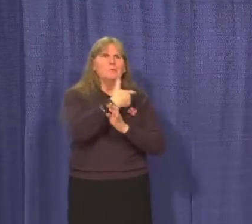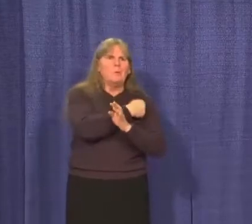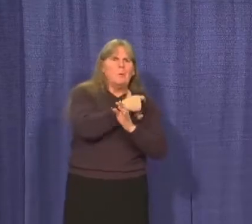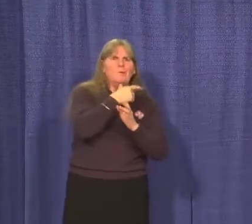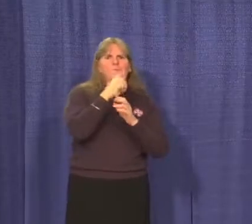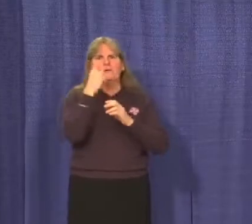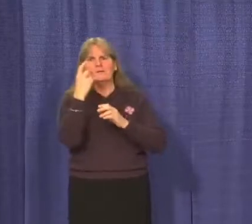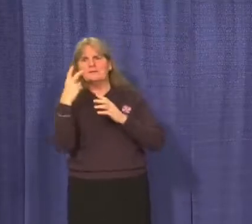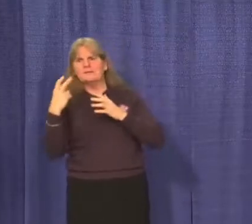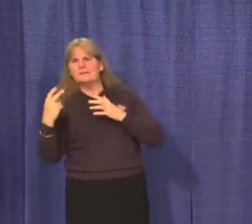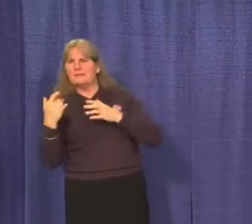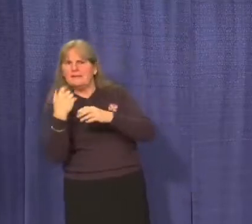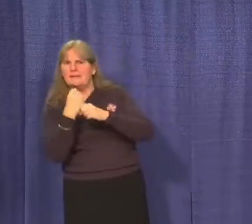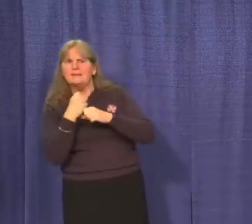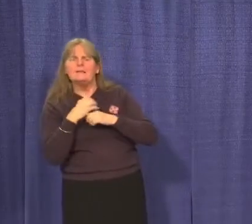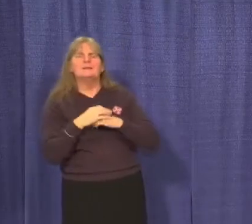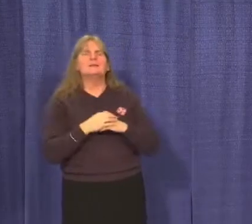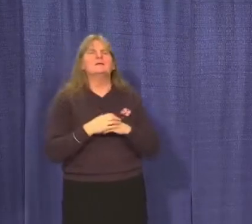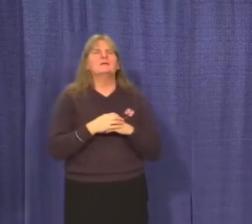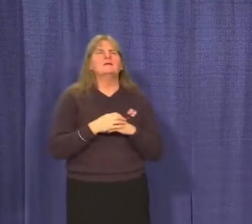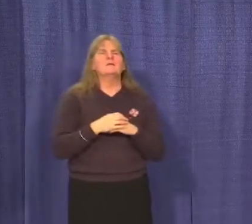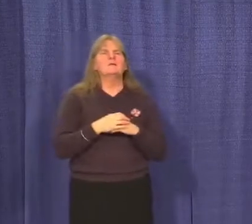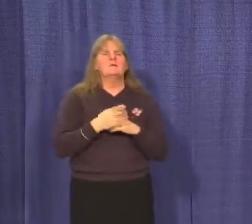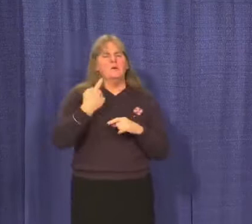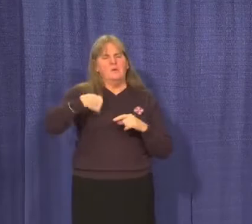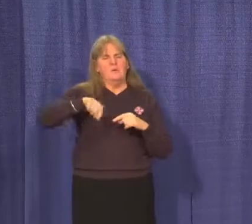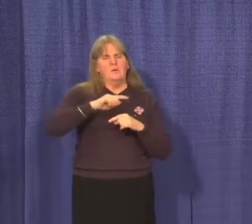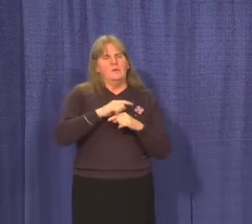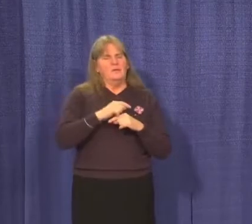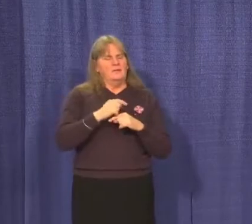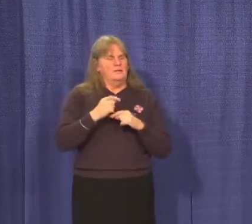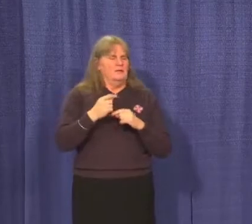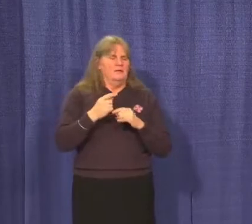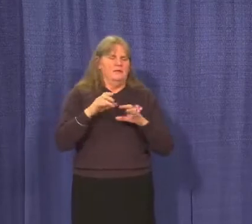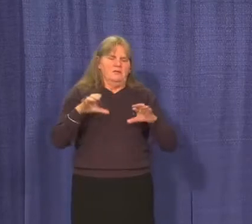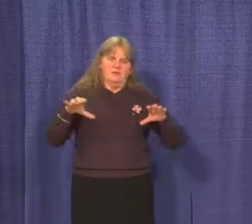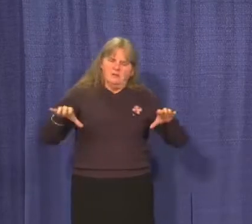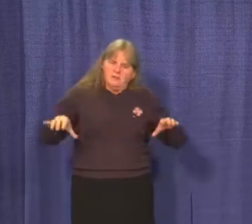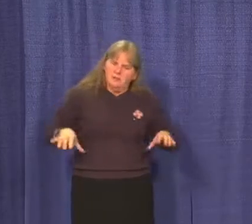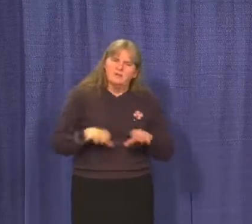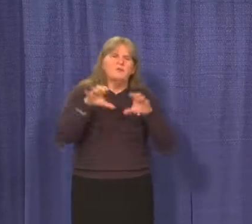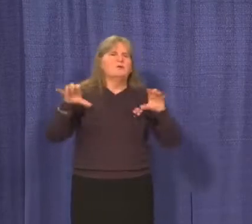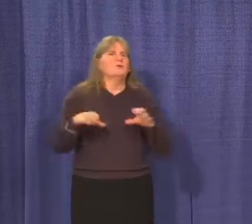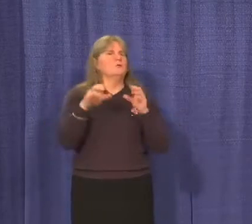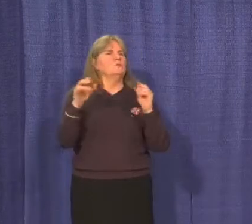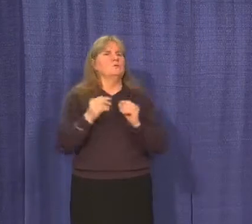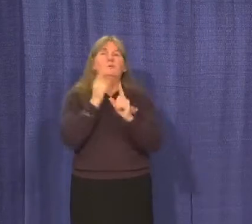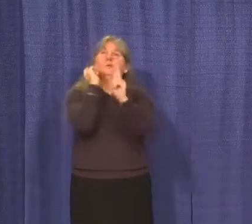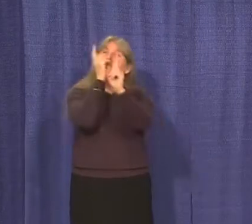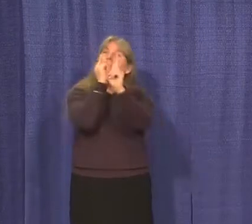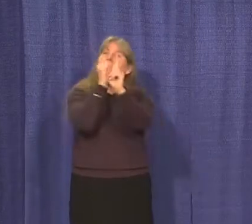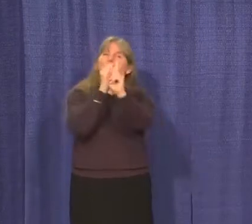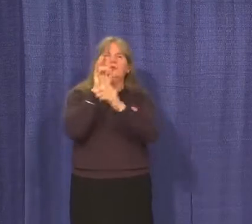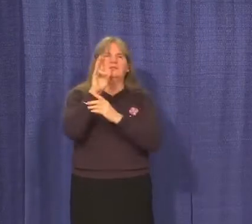And remember that we're really putting everything we can into getting 75 percent of Yukoners